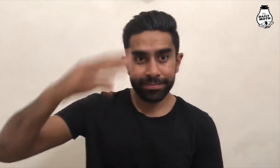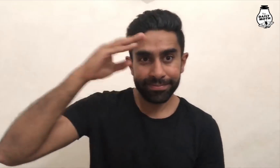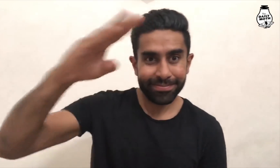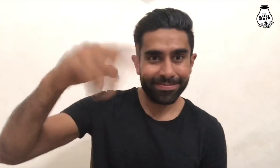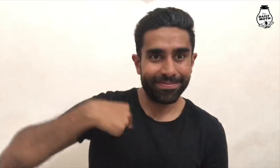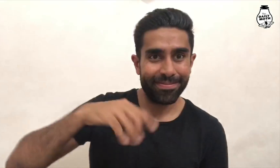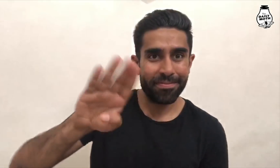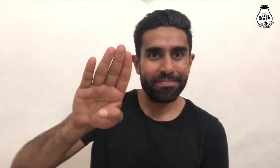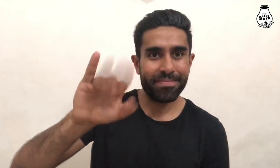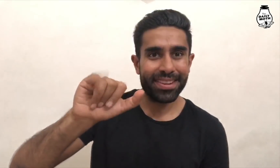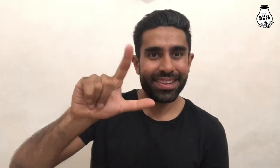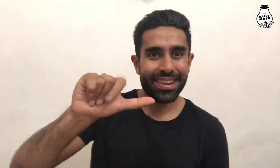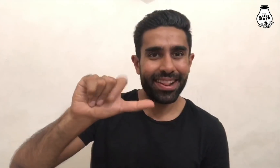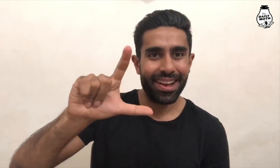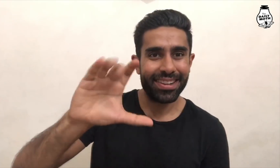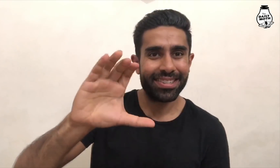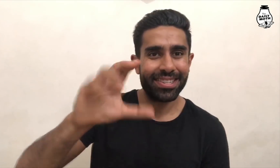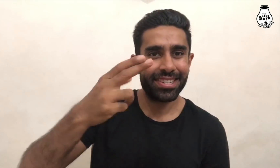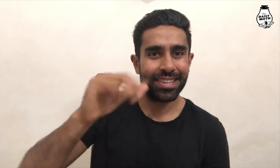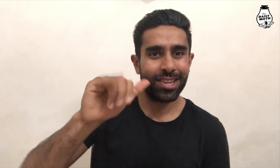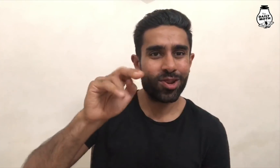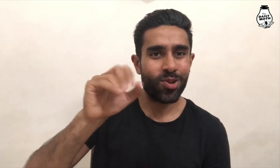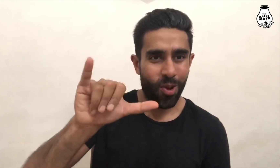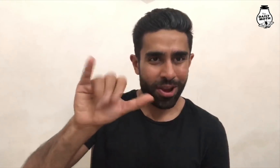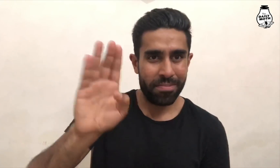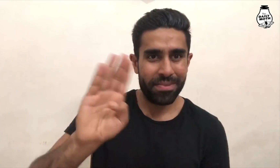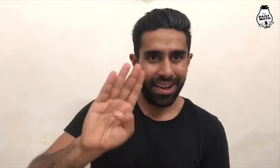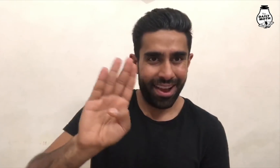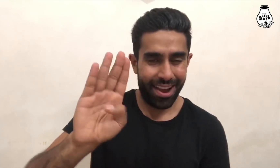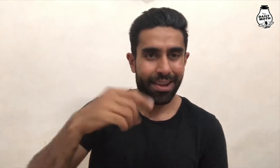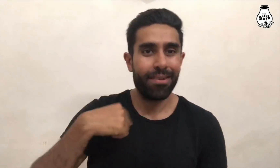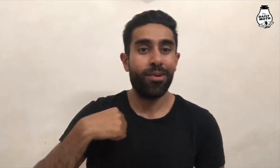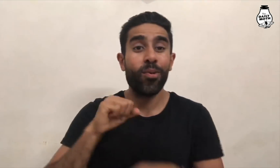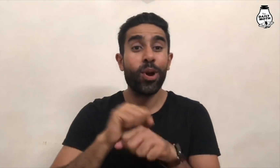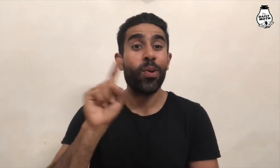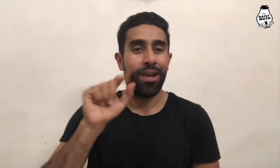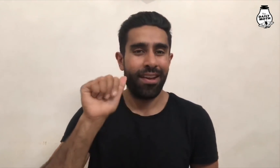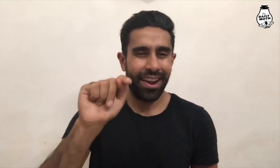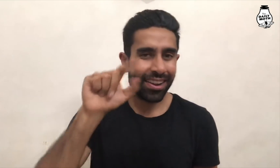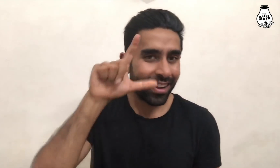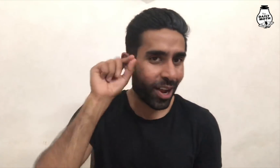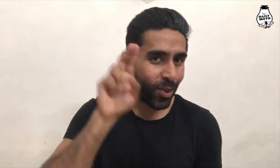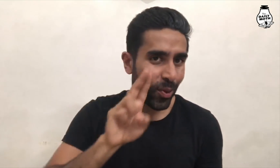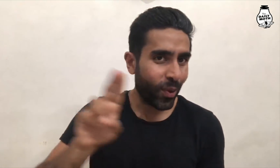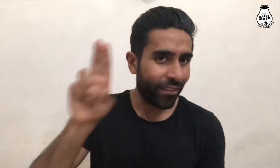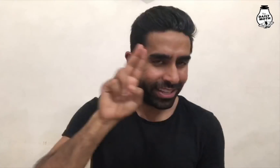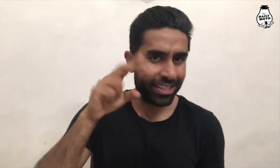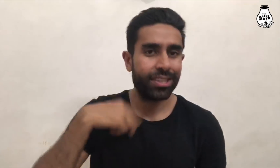Hi! I’m Bilal Chinoy. I work at Gallaudet University.